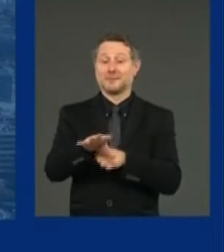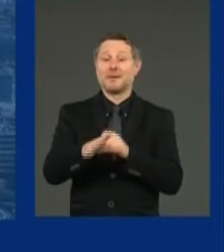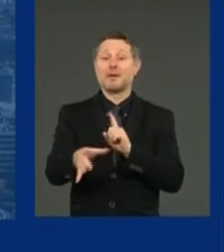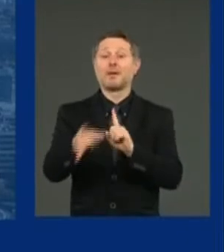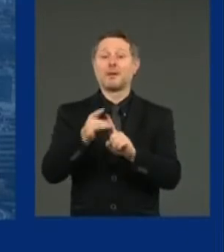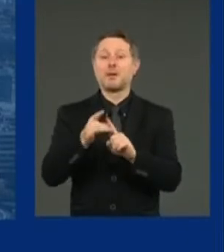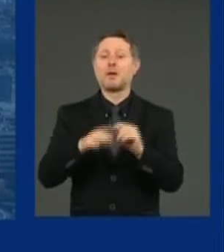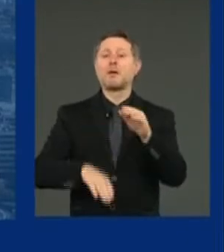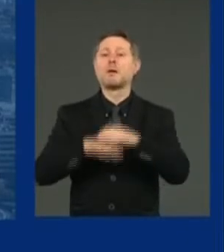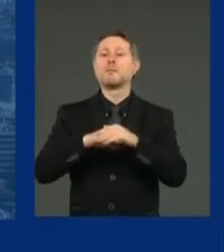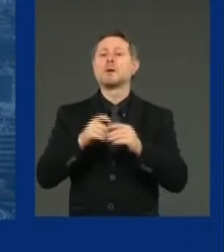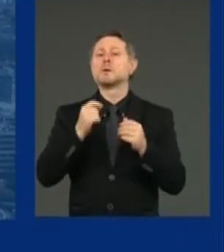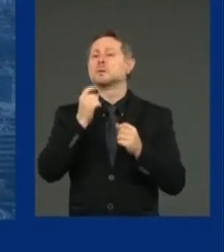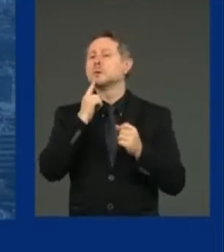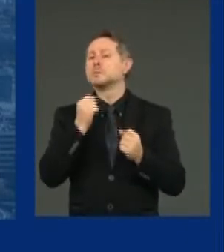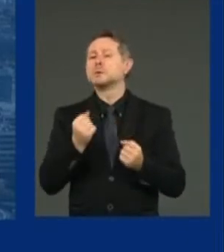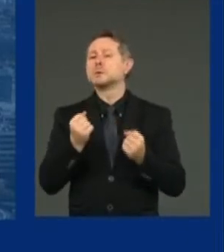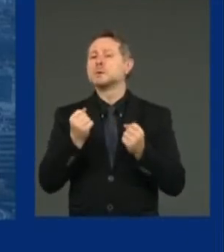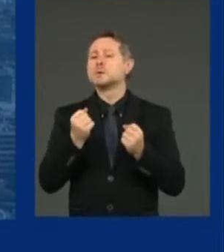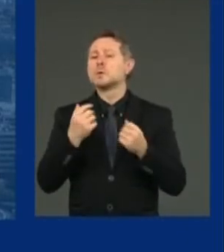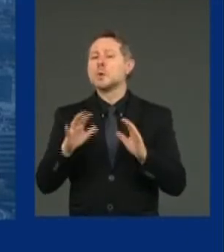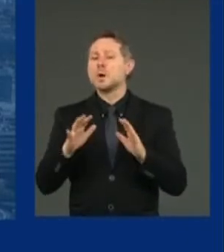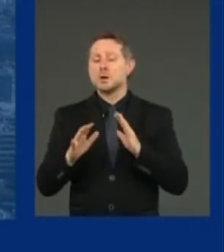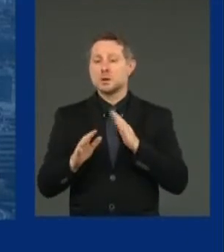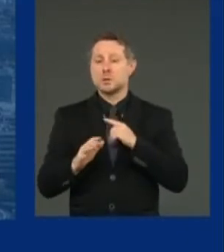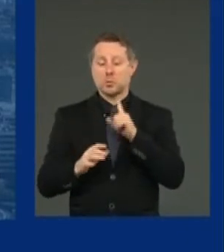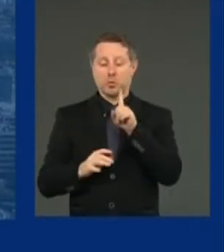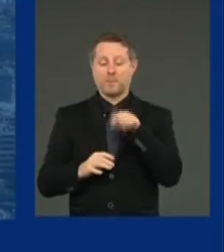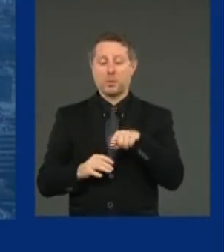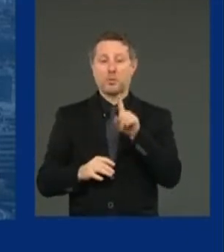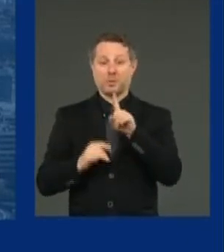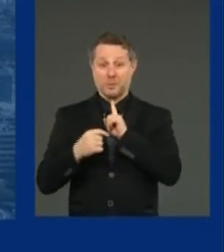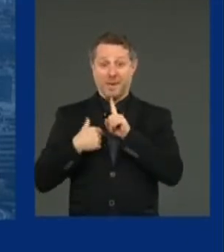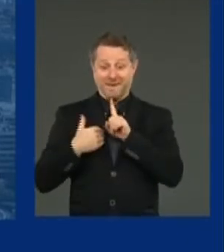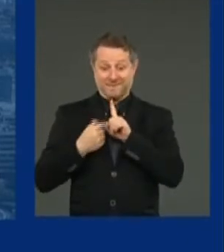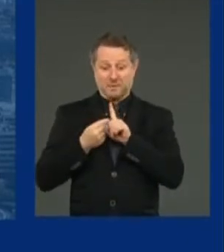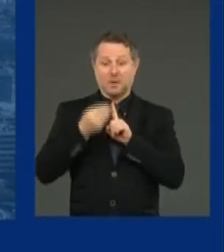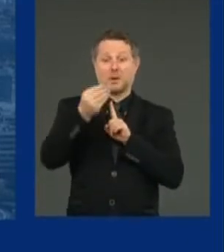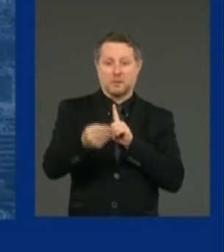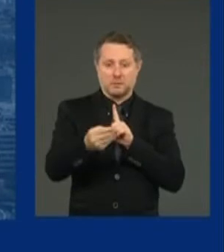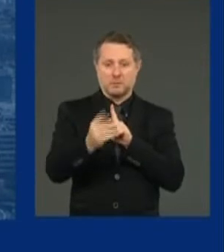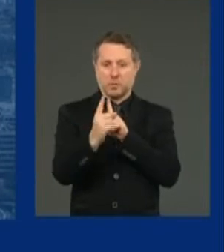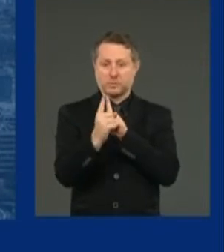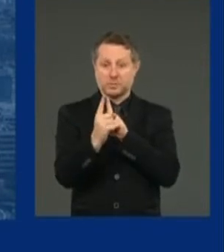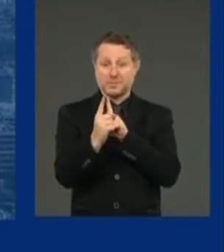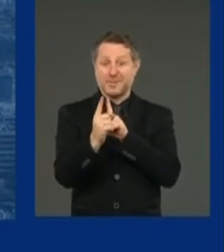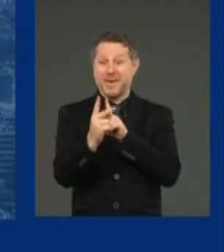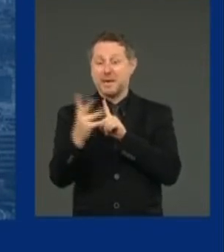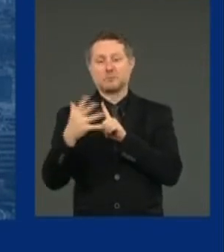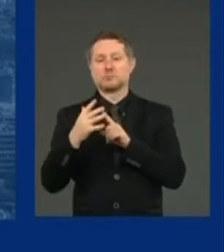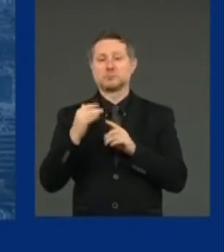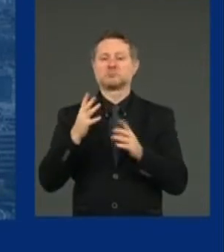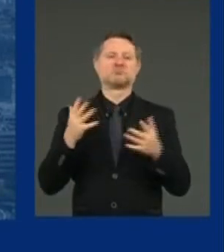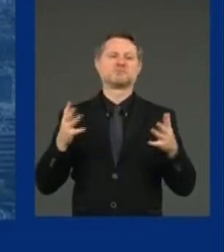THEN YOU WATCH THE INFECTION RATE AND YOU MAKE SURE THAT YOU DON'T GET NEAR 1.1 ON THE INFECTION RATE.